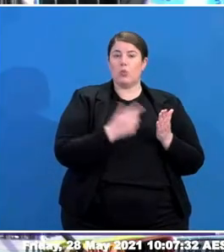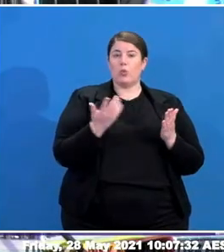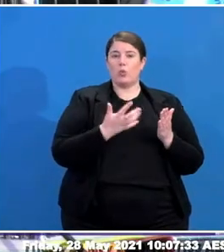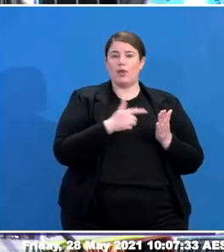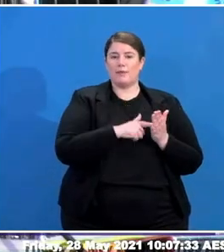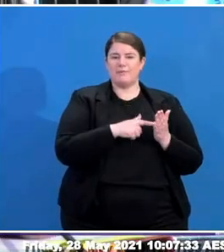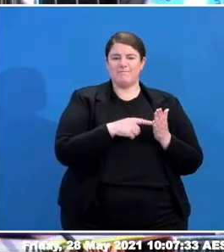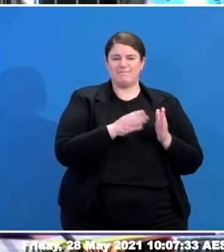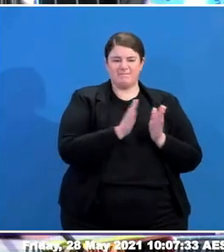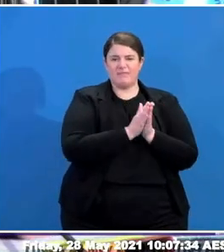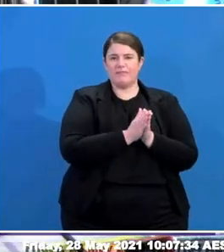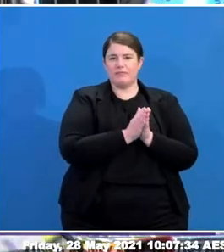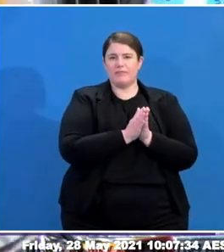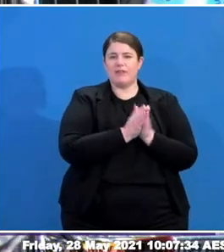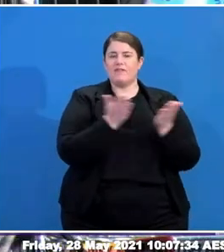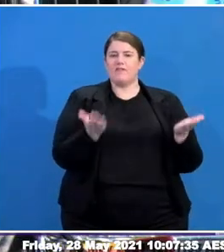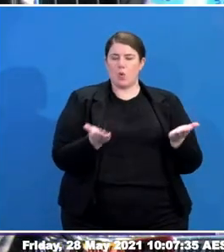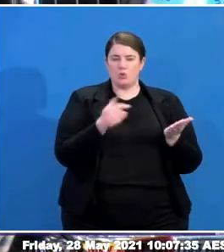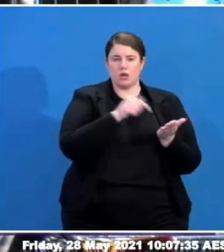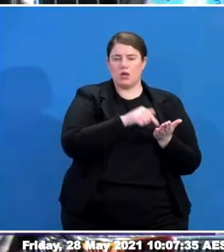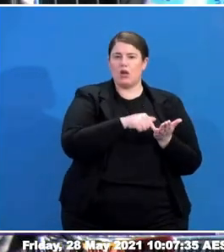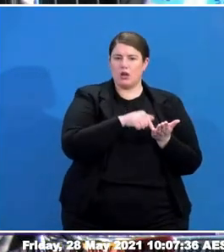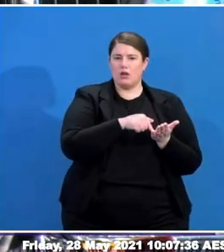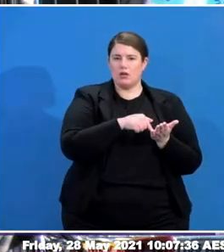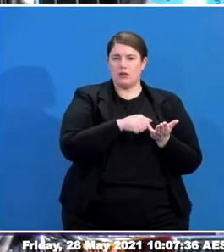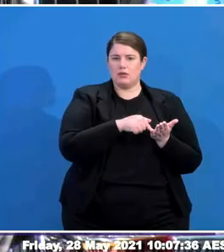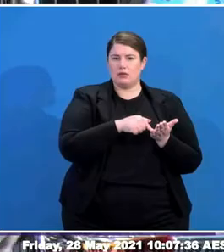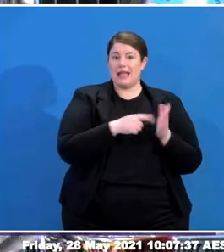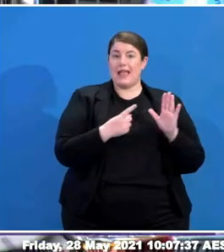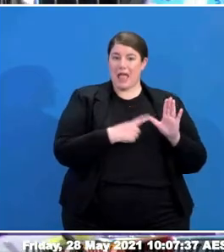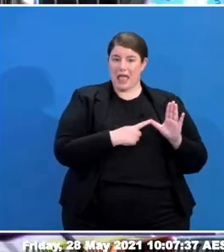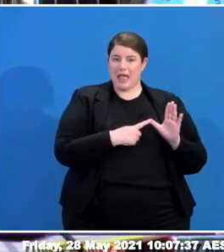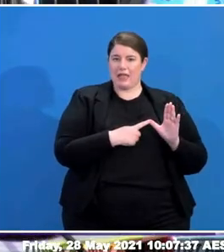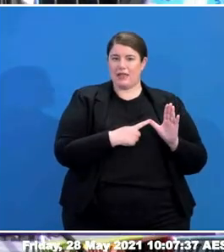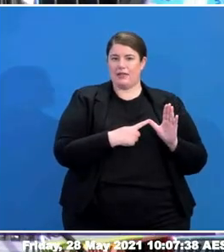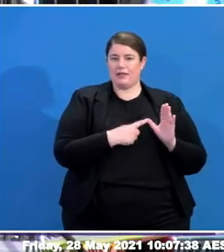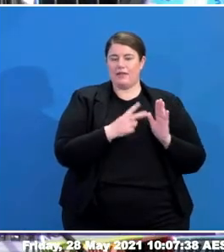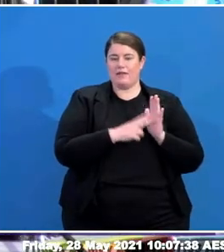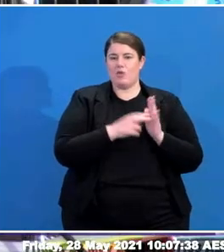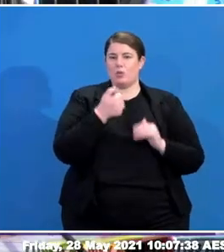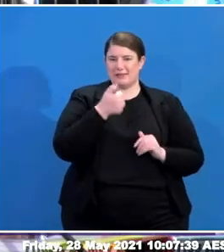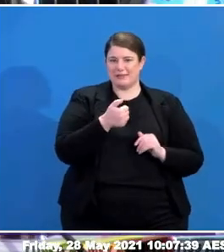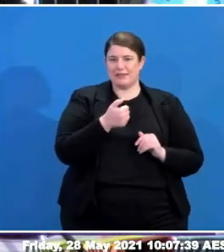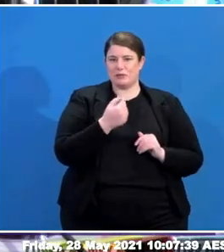hearing bundle A volume 6 at Tab 187.